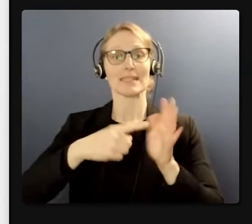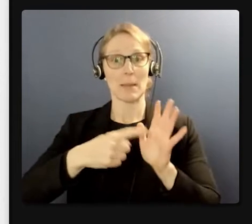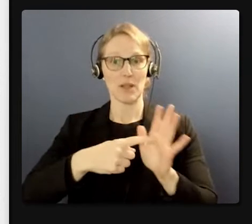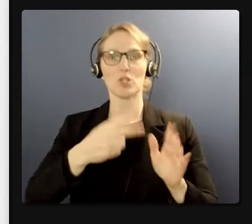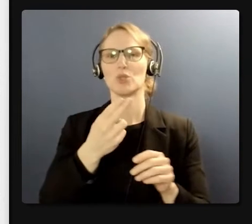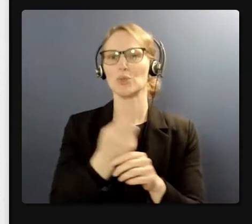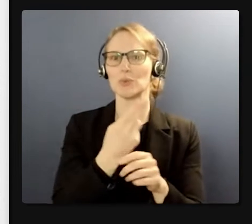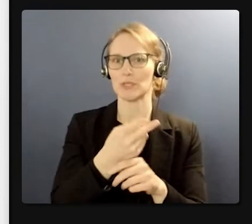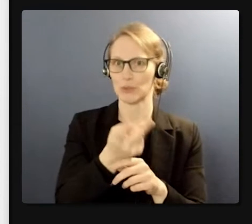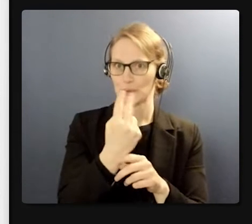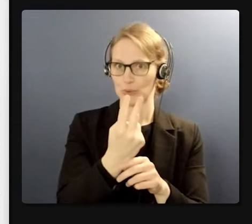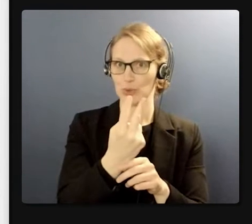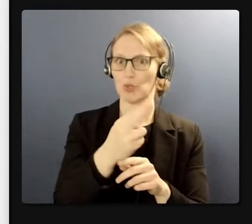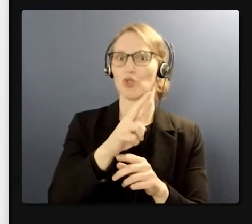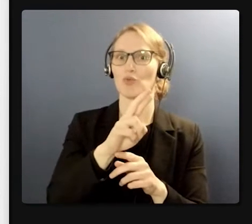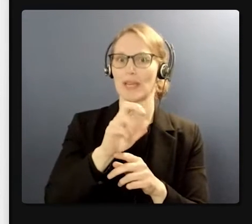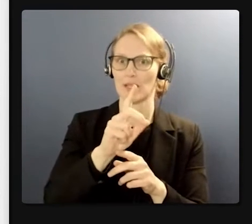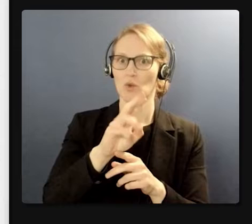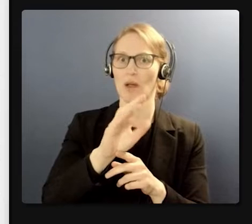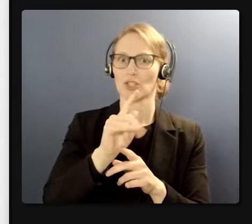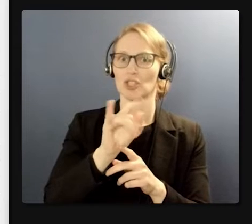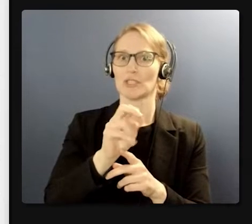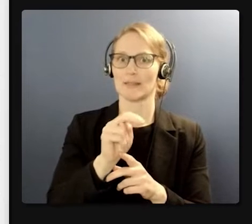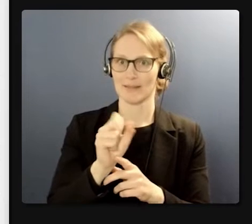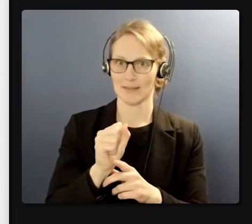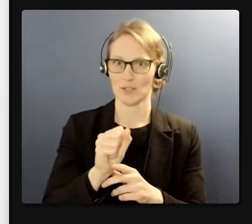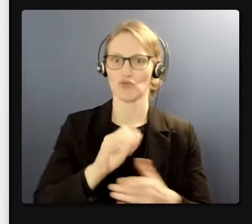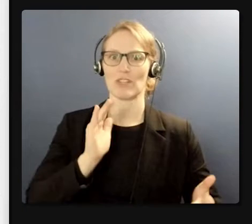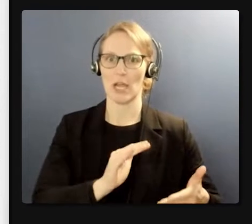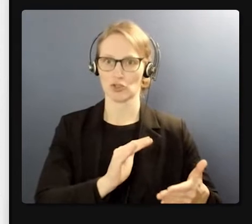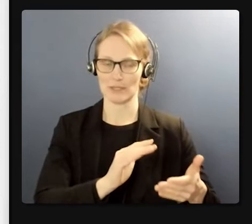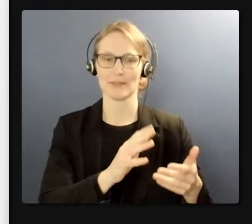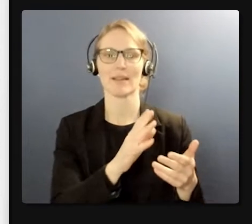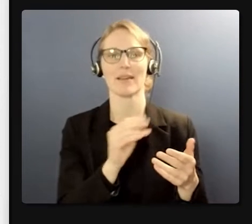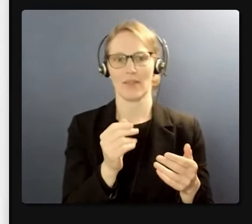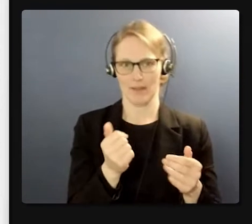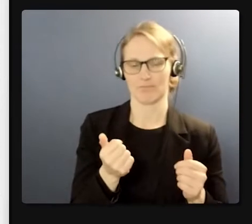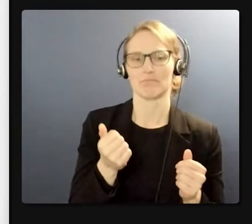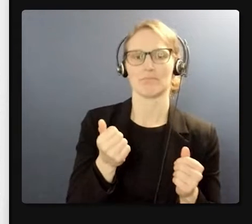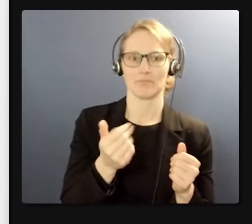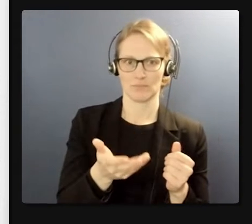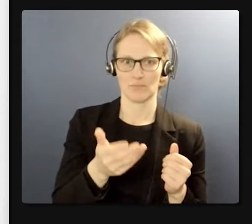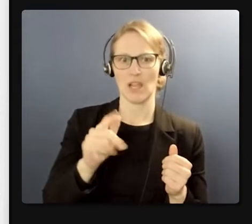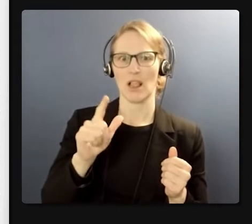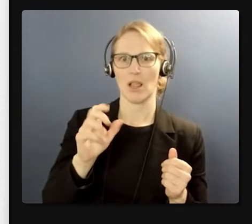If we look a little more in depth here to see what the reduction settings are,